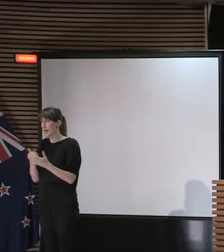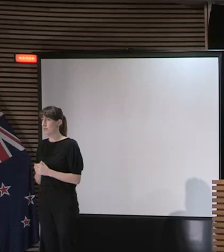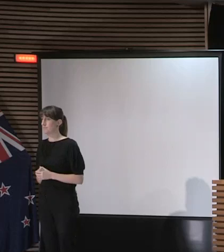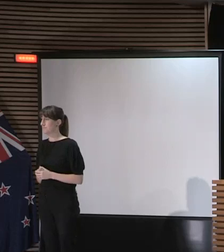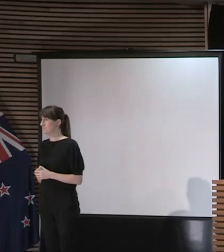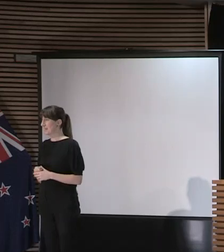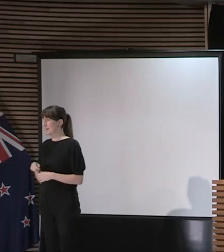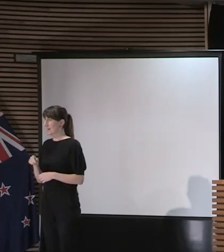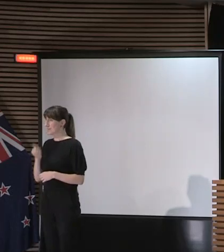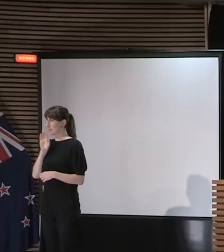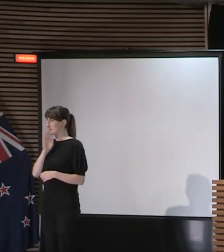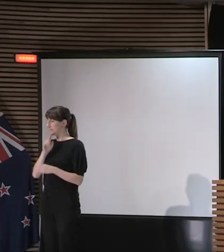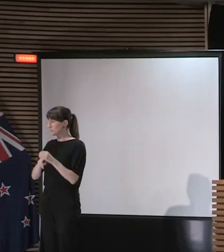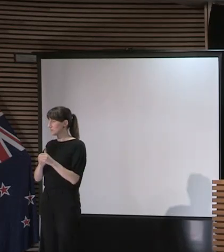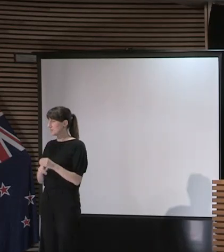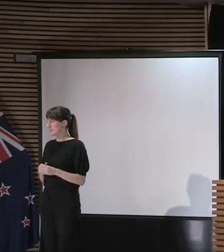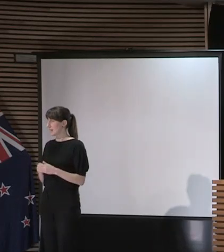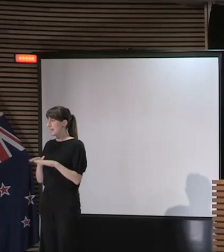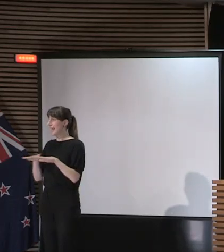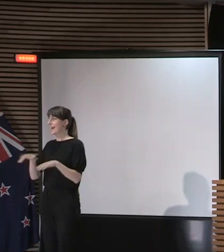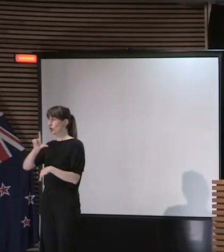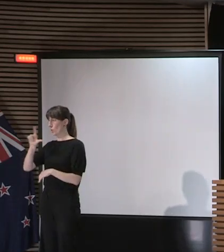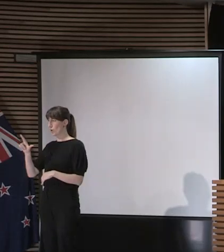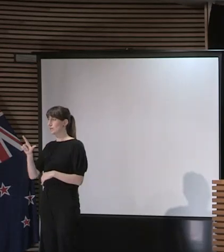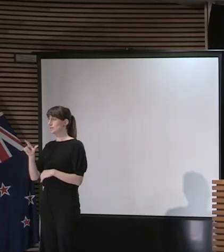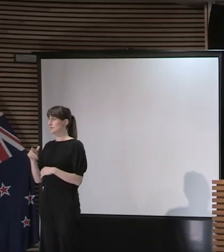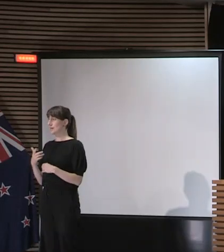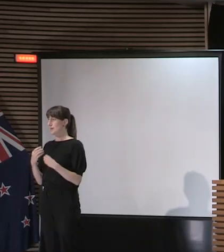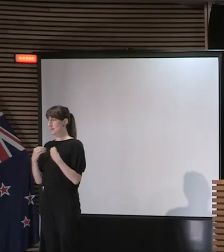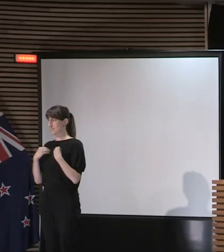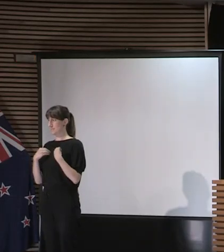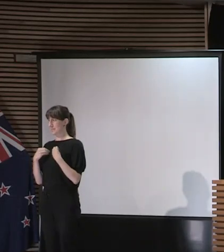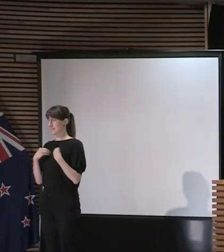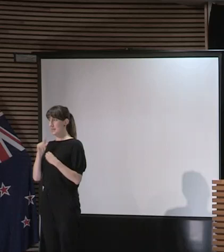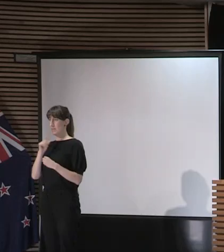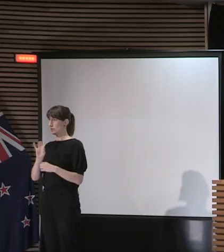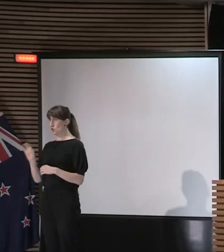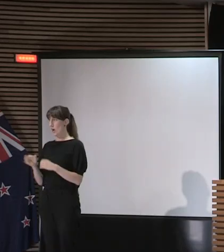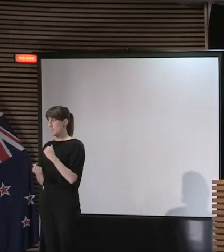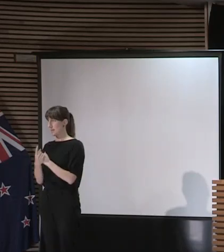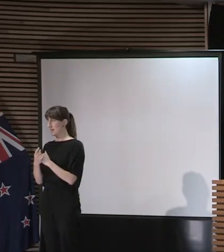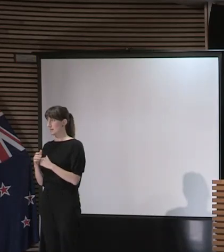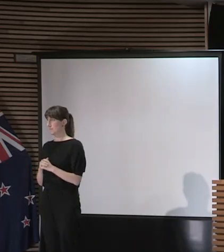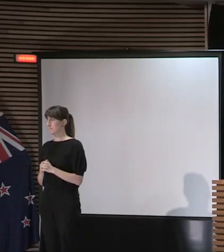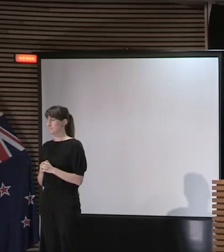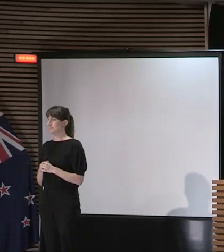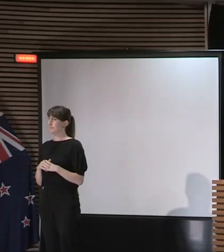that's not getting through - In the same hearing, another commercial landlord disputed that it